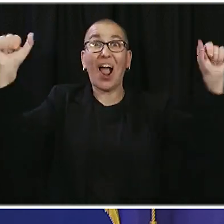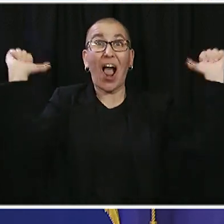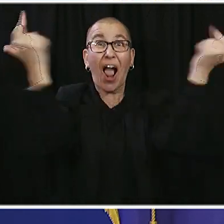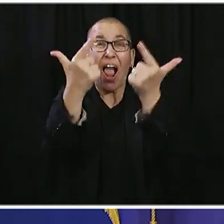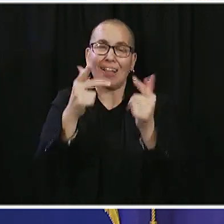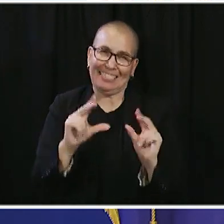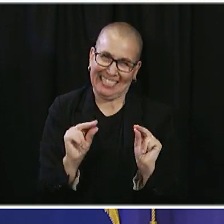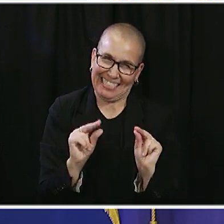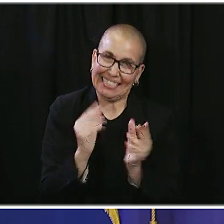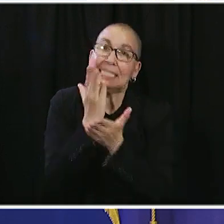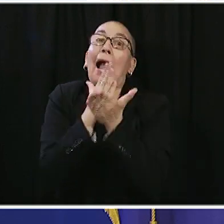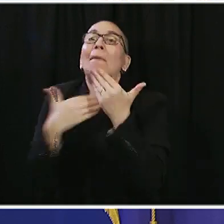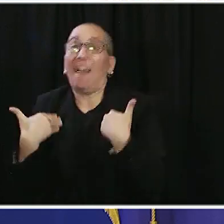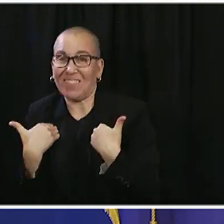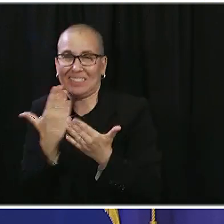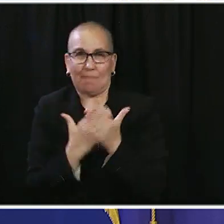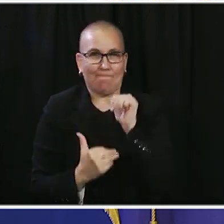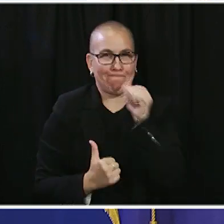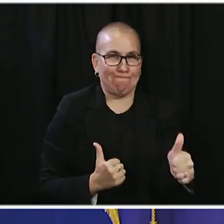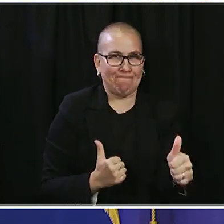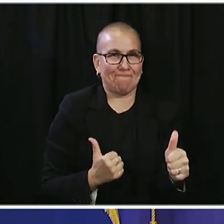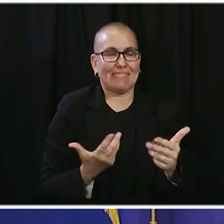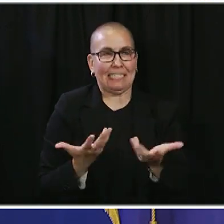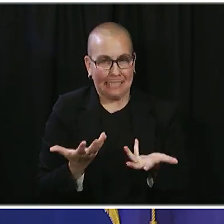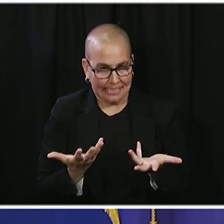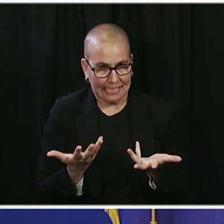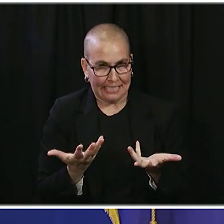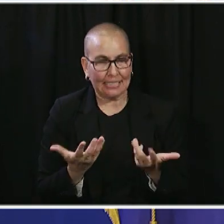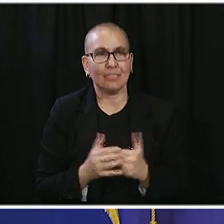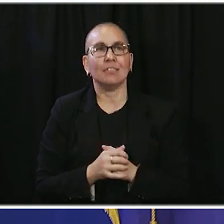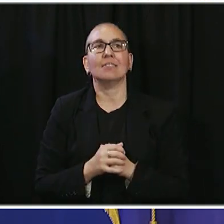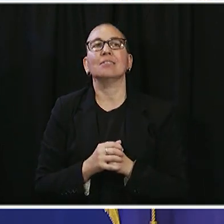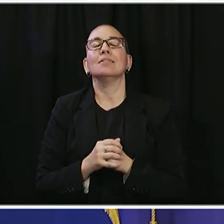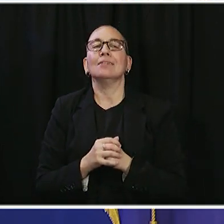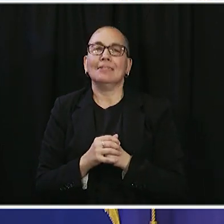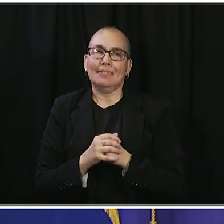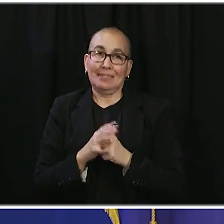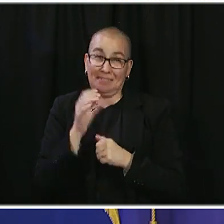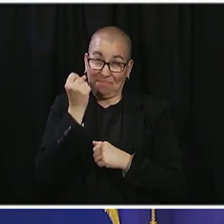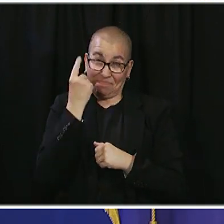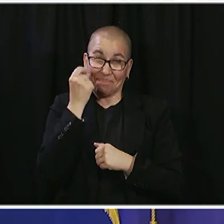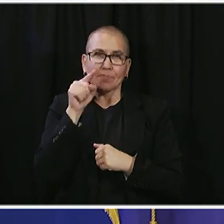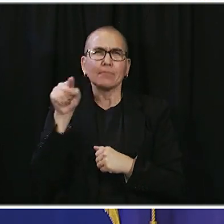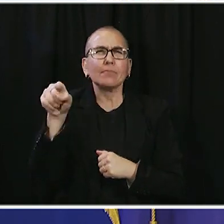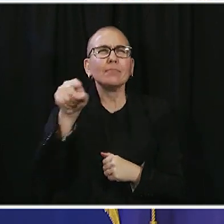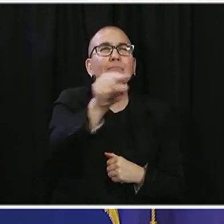READY MADE PLACE TO SIT ARE AND HAVE THIS KIND OF INTERACTION. WE ARE EAGER TO SEE MUNICIPALITIES GET CREATIVE HERE